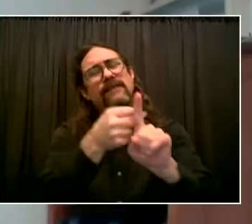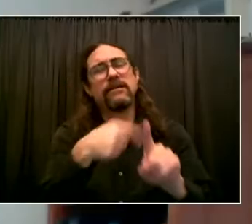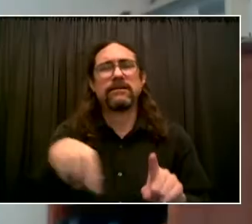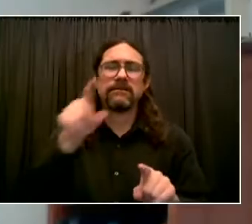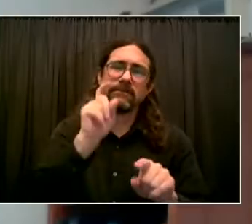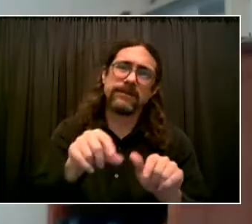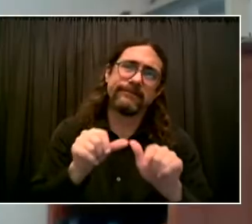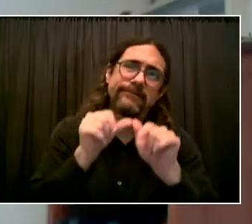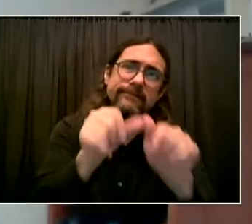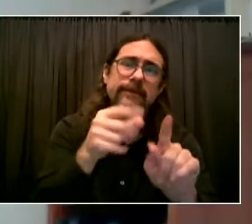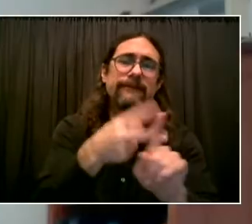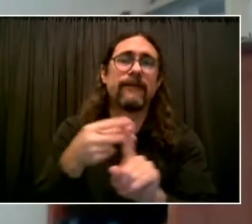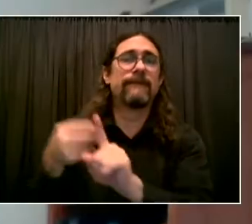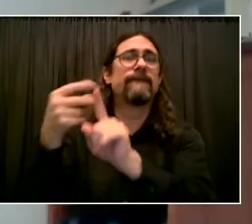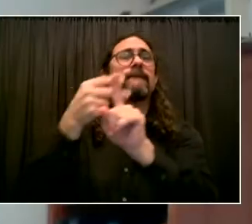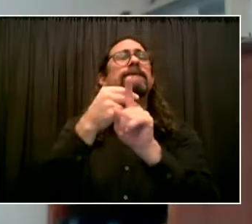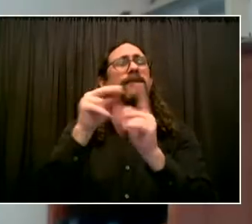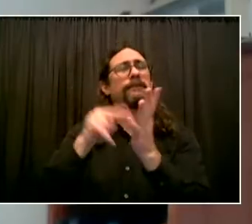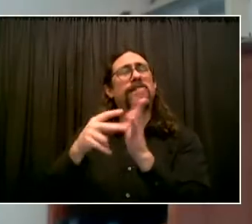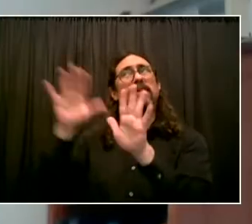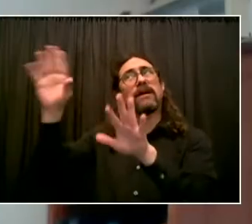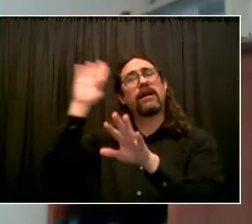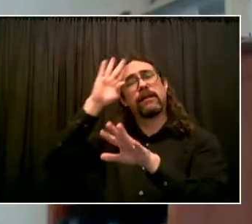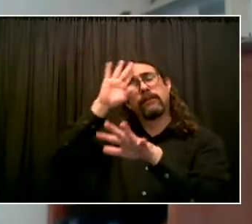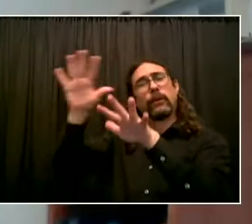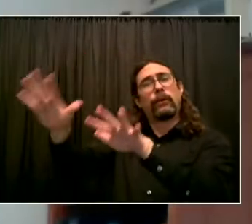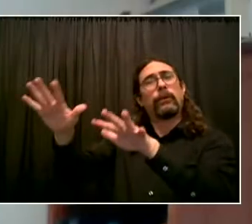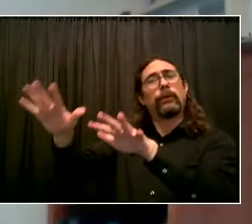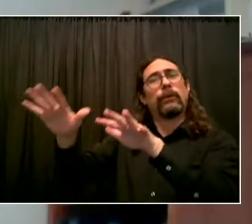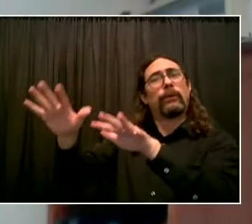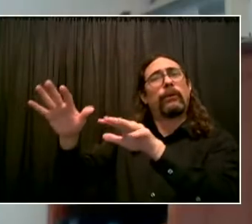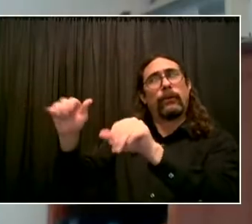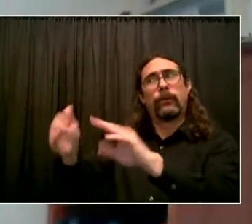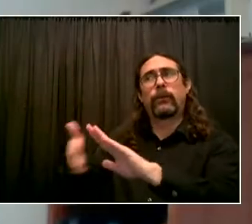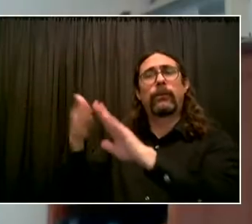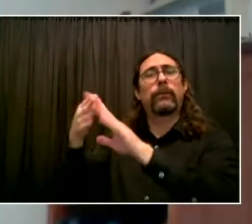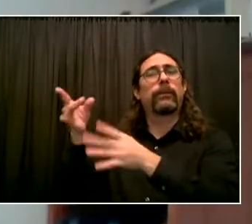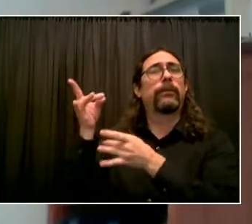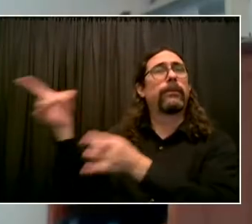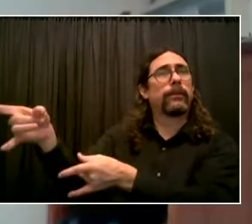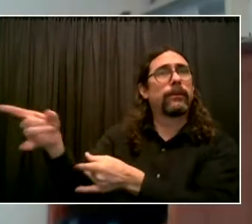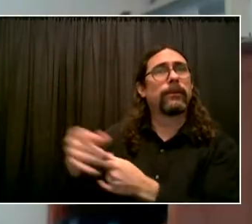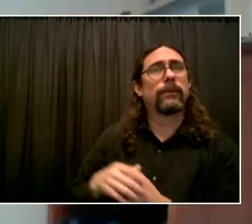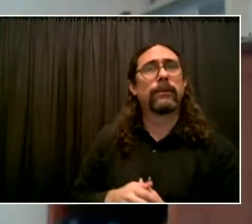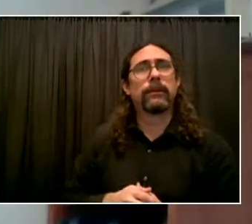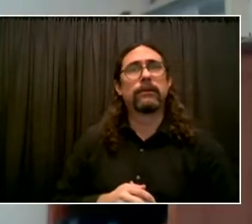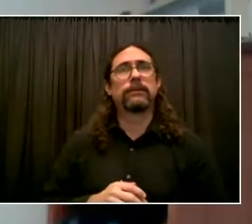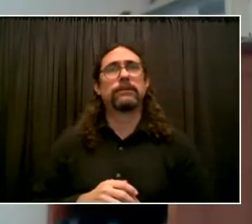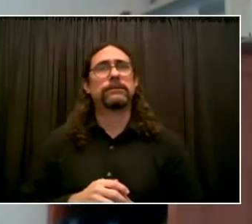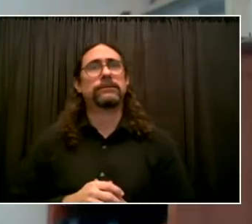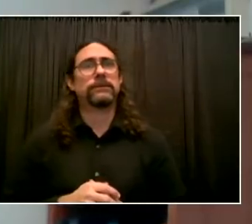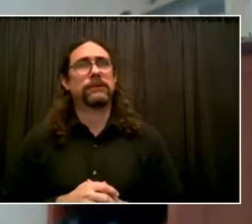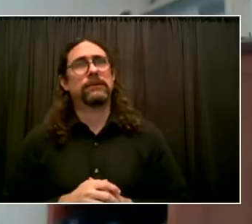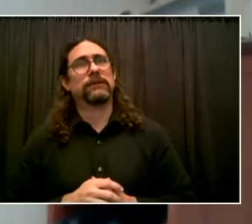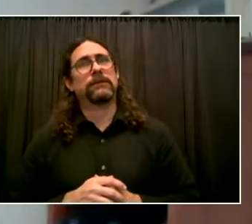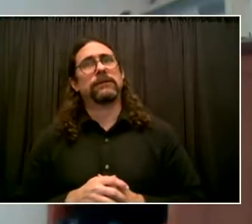WON'T HAPPEN VOLUNTARILY. IT WOULD BE WONDERFUL IF EVERYONE VOLUNTARILY